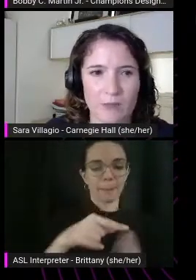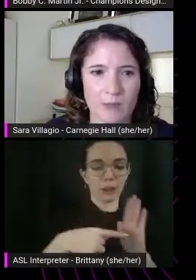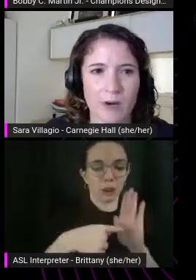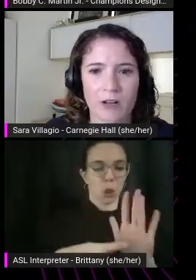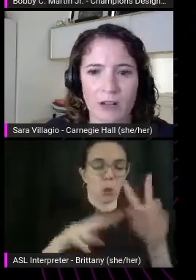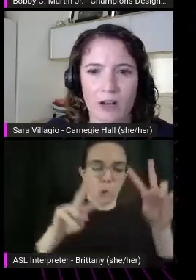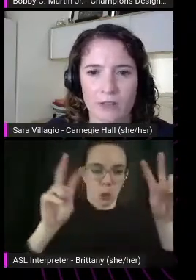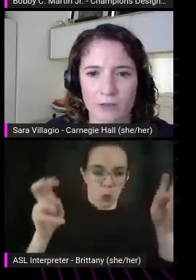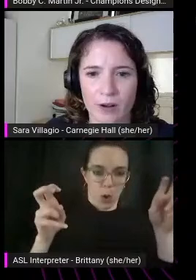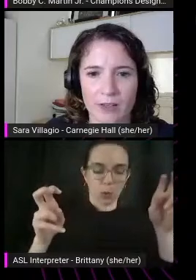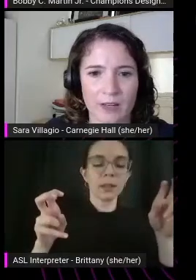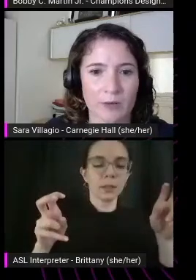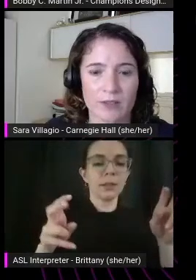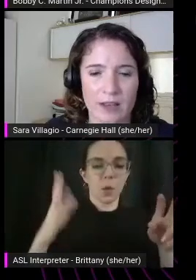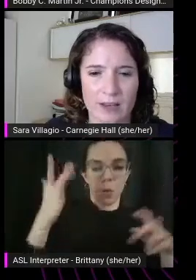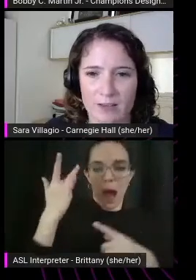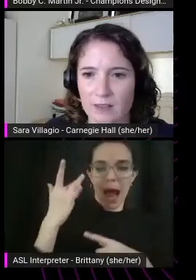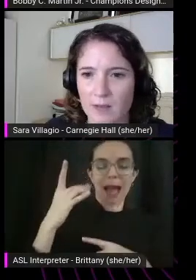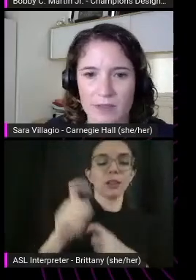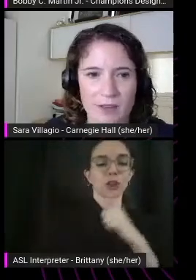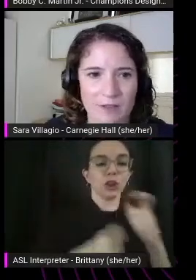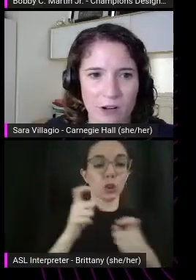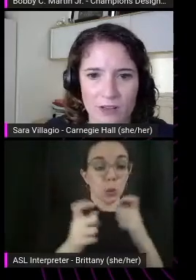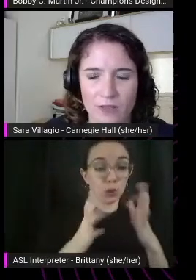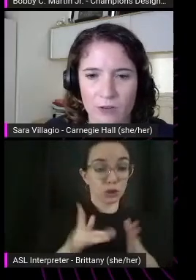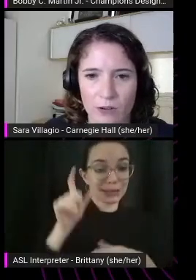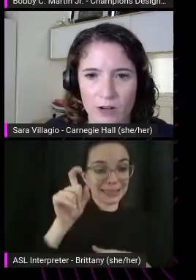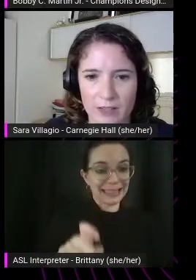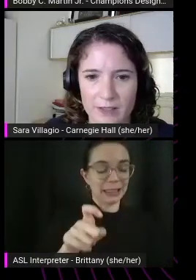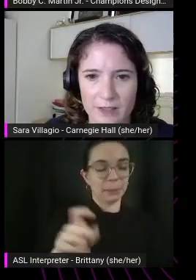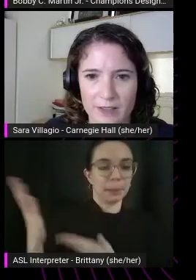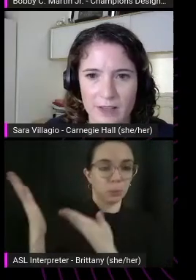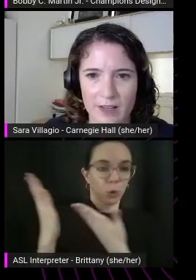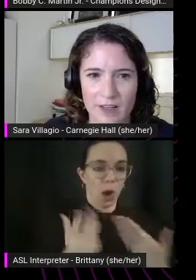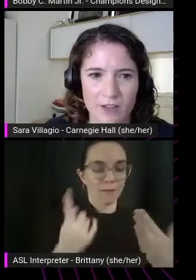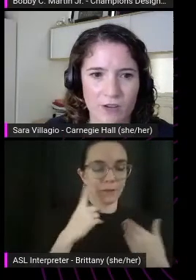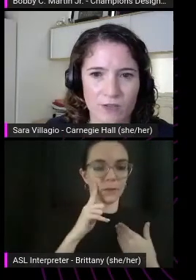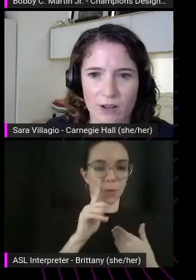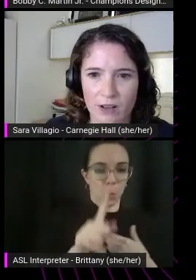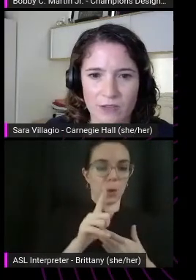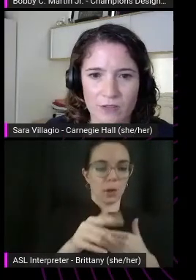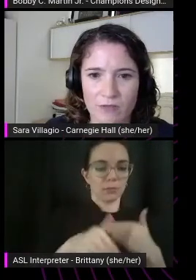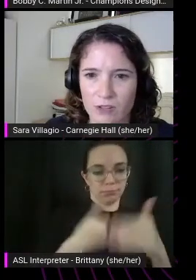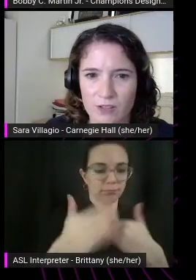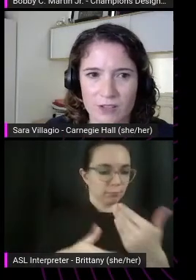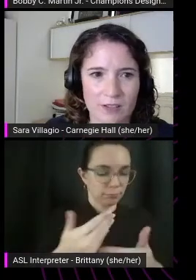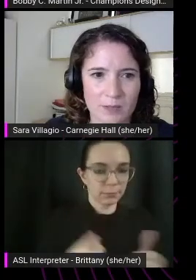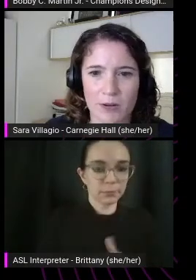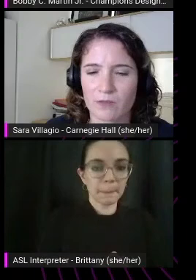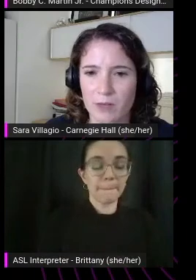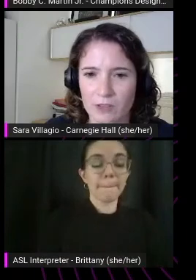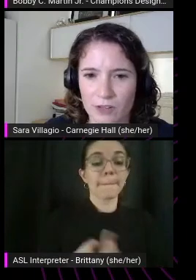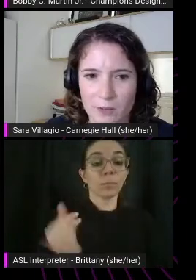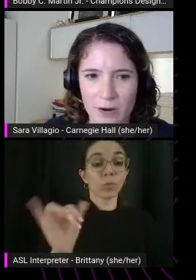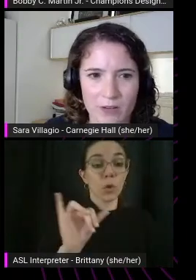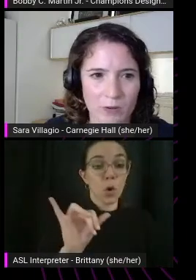to be brought along for the ride. And I would say same thing for all of our core audiences. So, also, just in the spirit of being transparent,